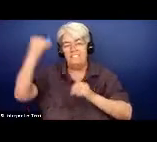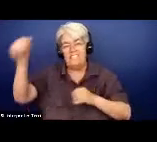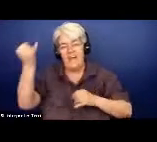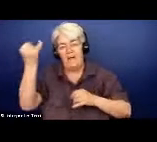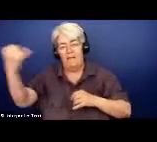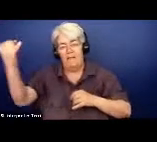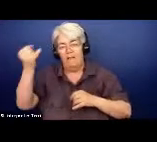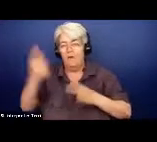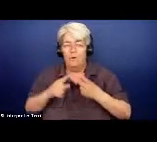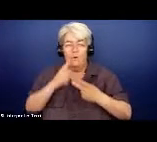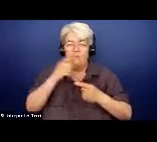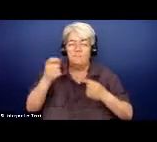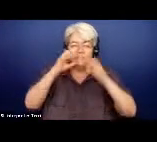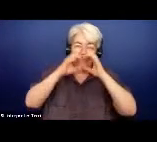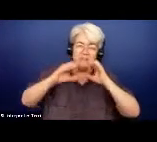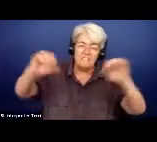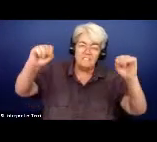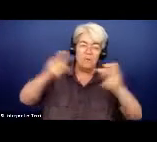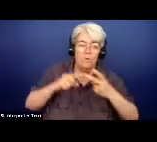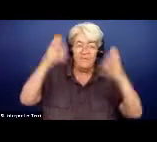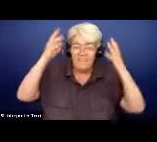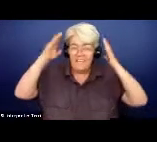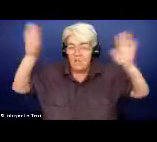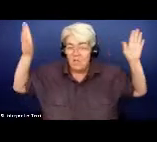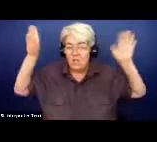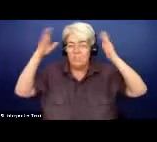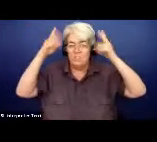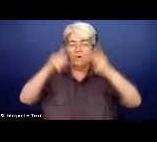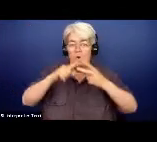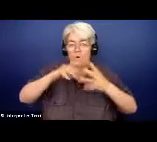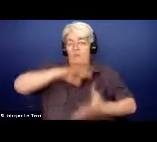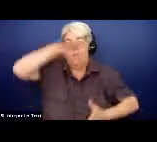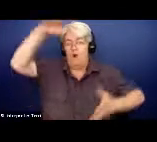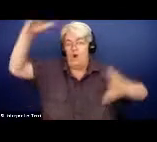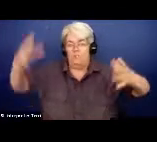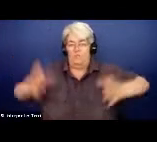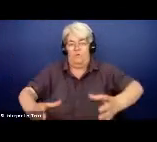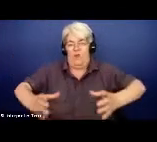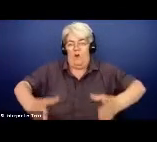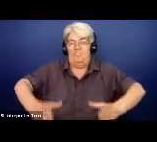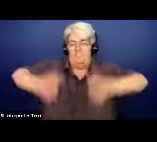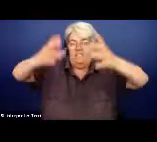at the tusk or trunk or big ears or the large body parts of the elephant. What you see on